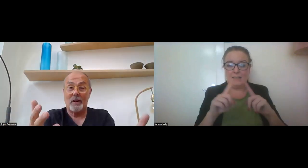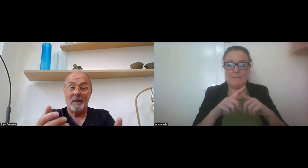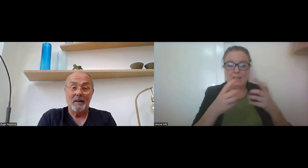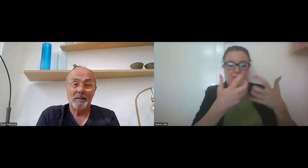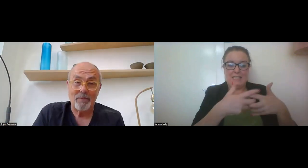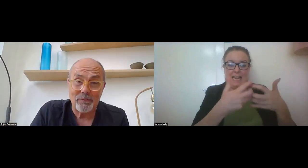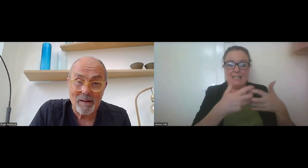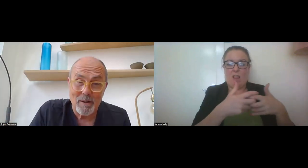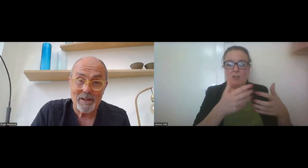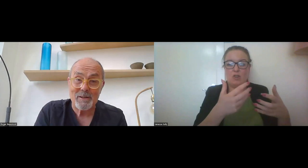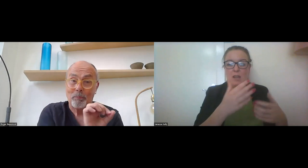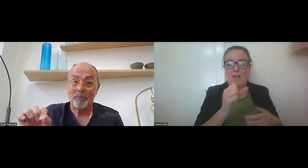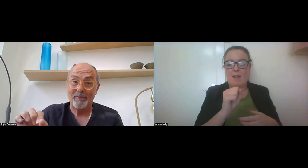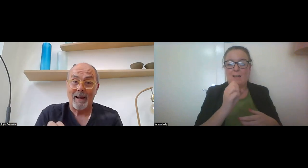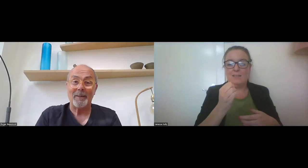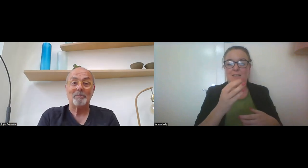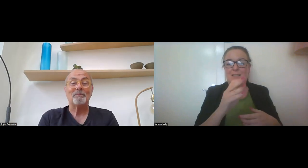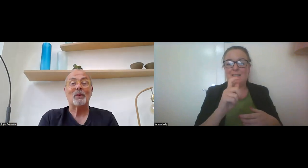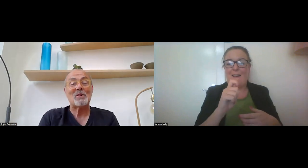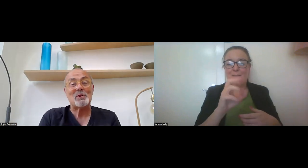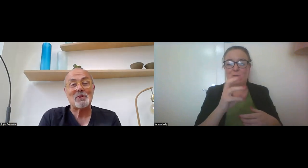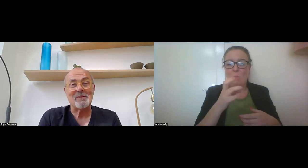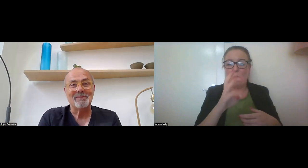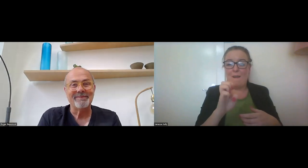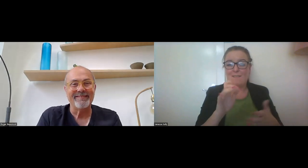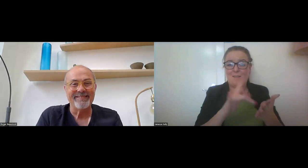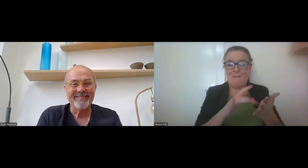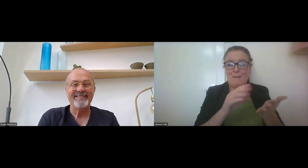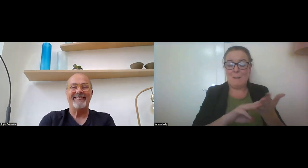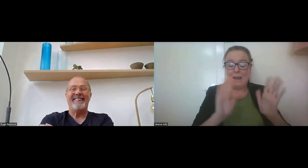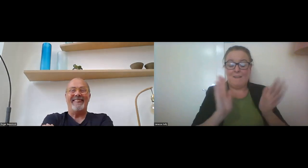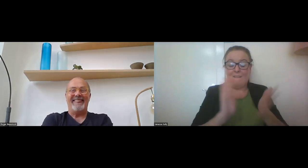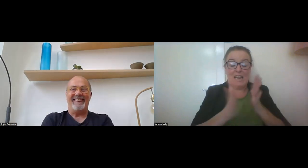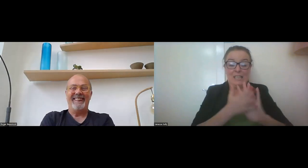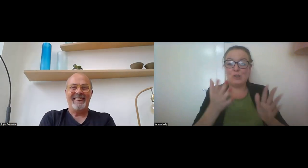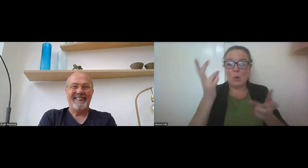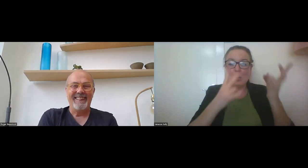So, 15 minutes. Done. Questions? Thanks so much, Roger.